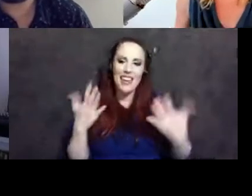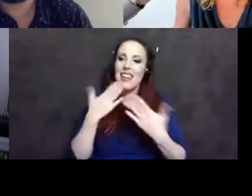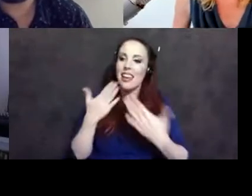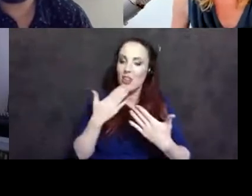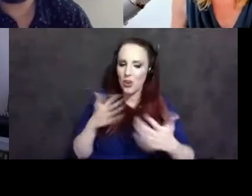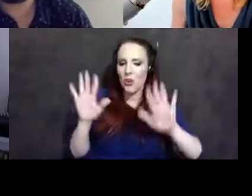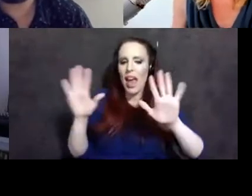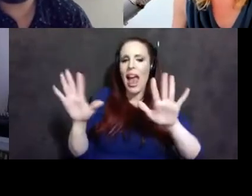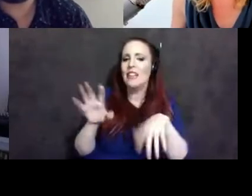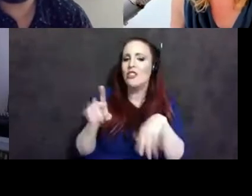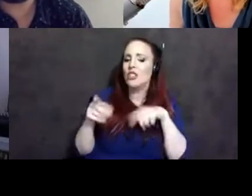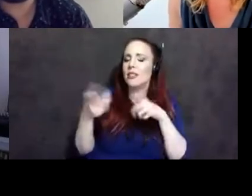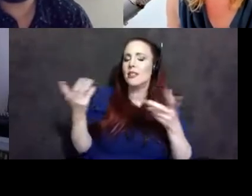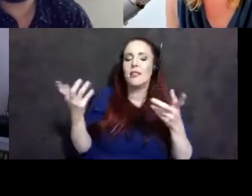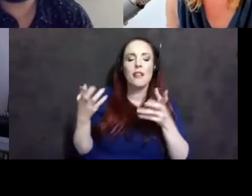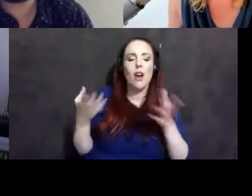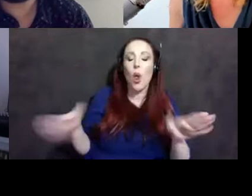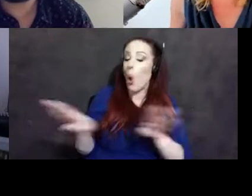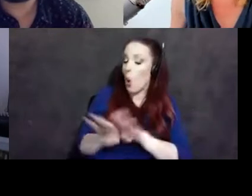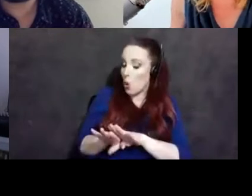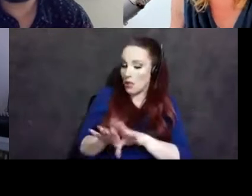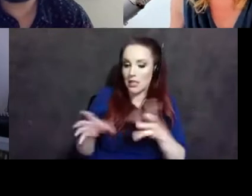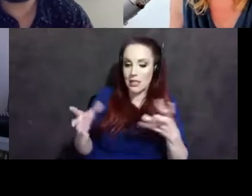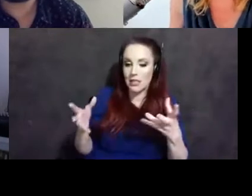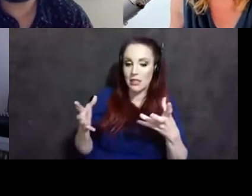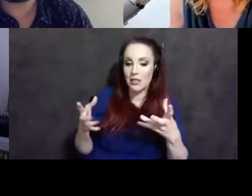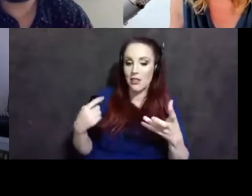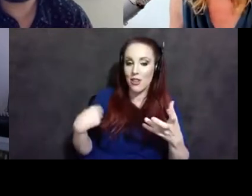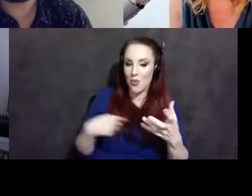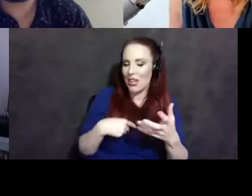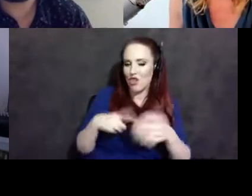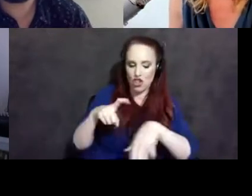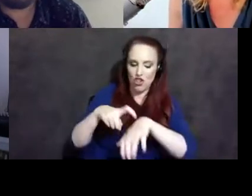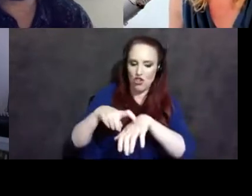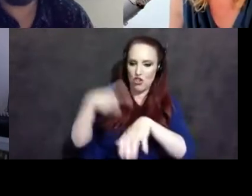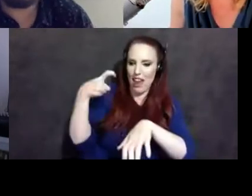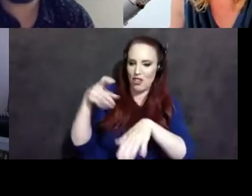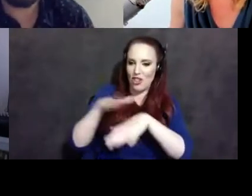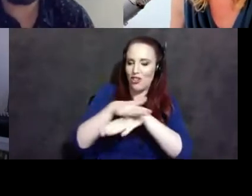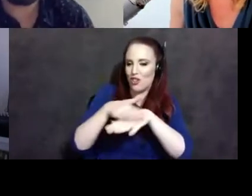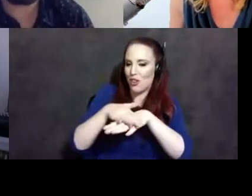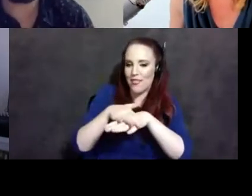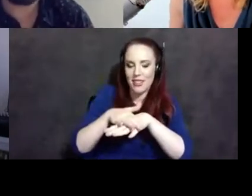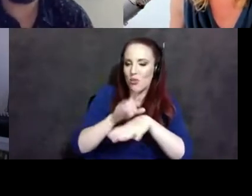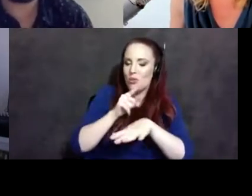And just to close on we just scratched the surface here. And there's so much more to learn.